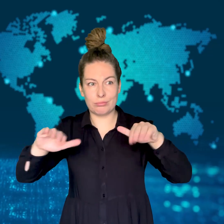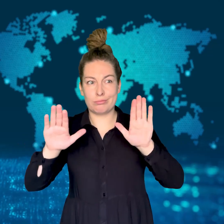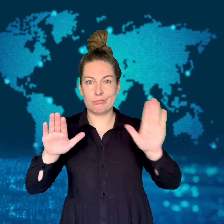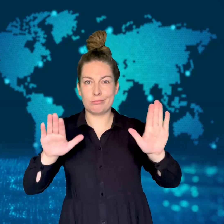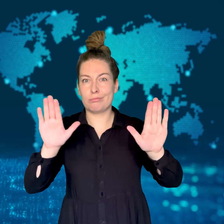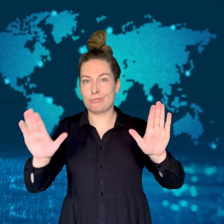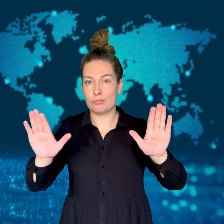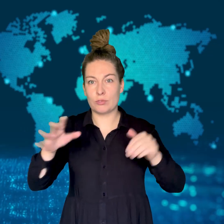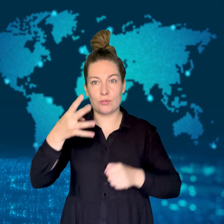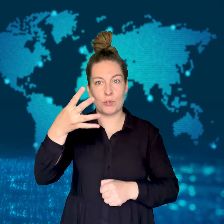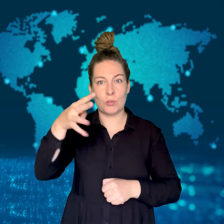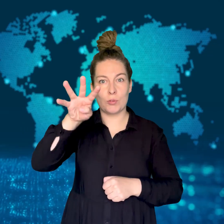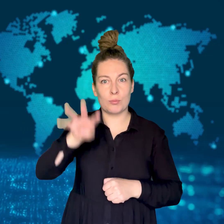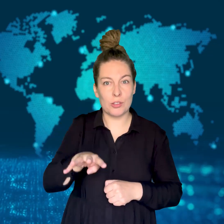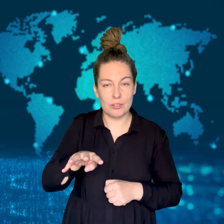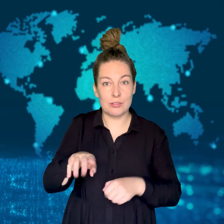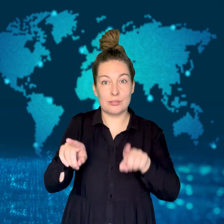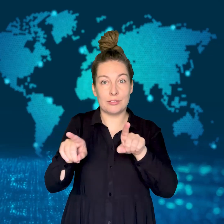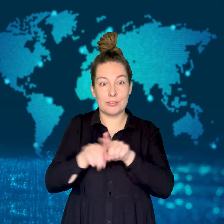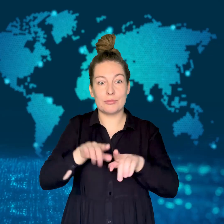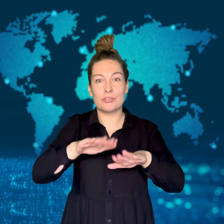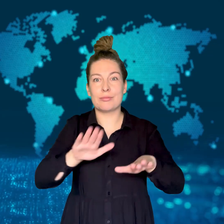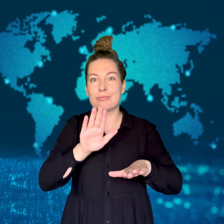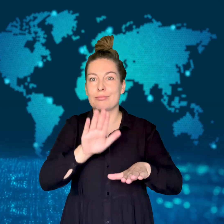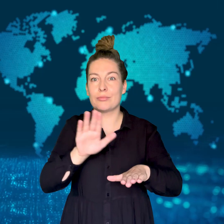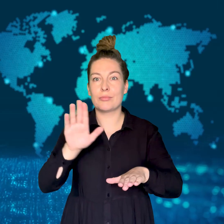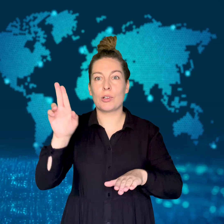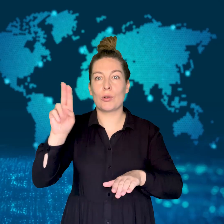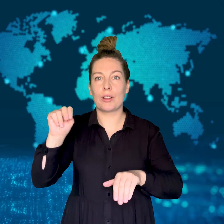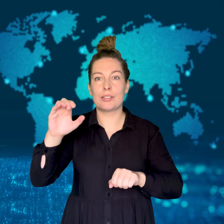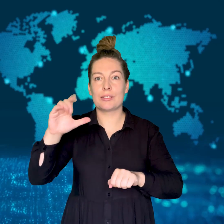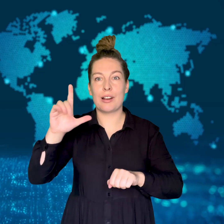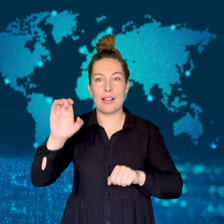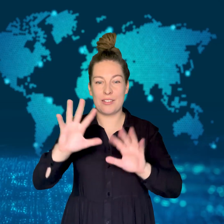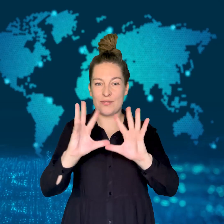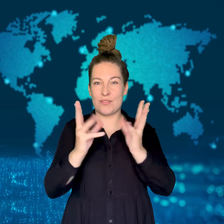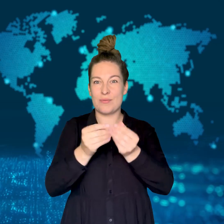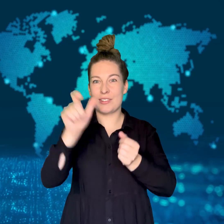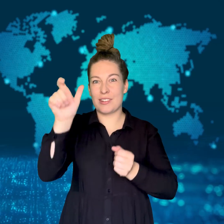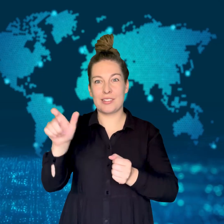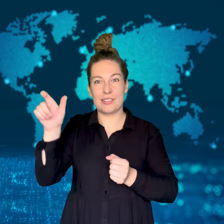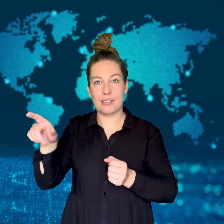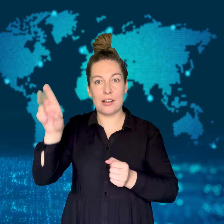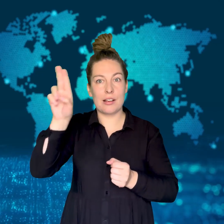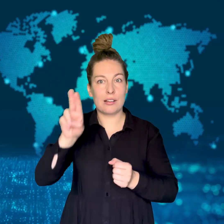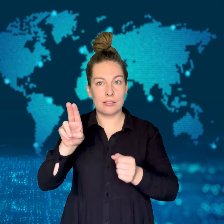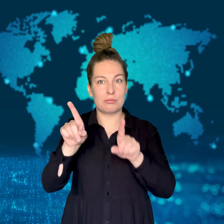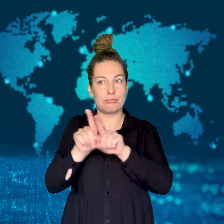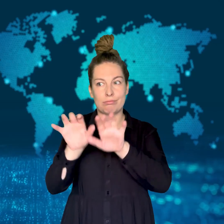Their uncles were arrested and prosecuted for child trafficking